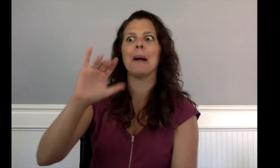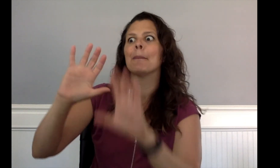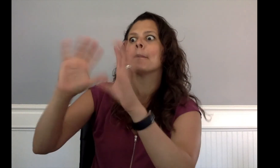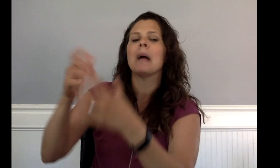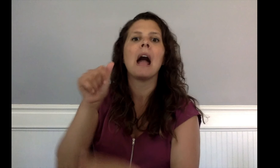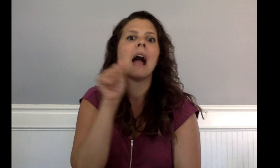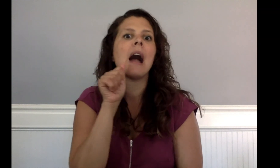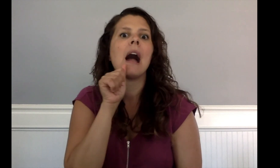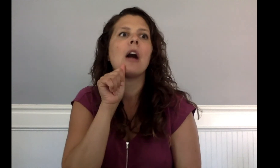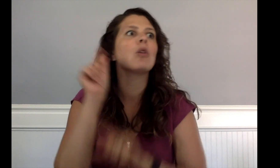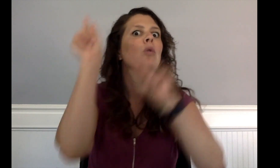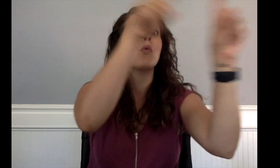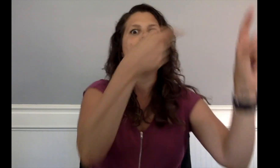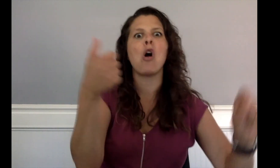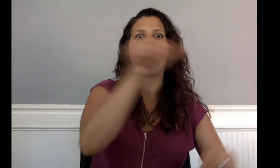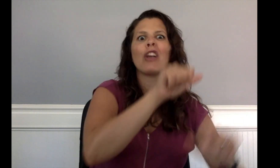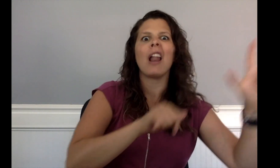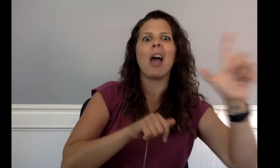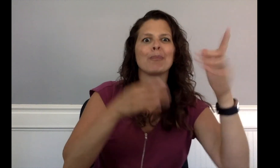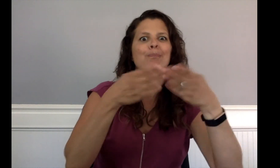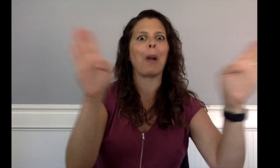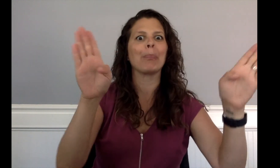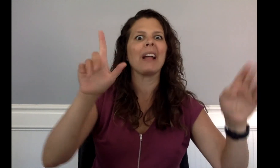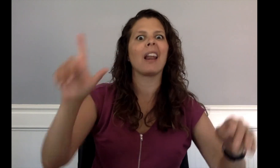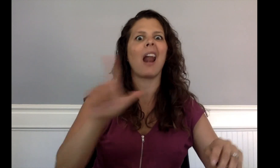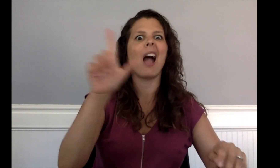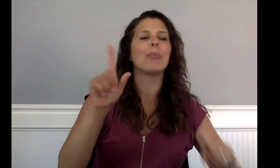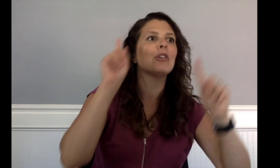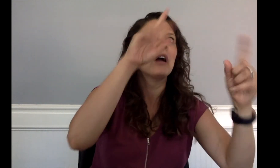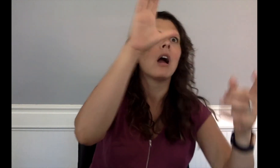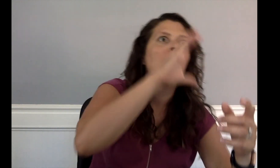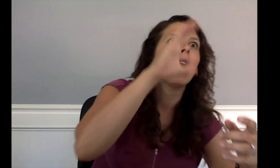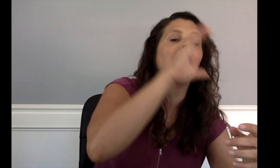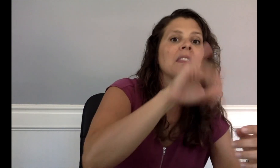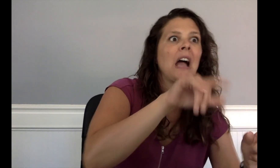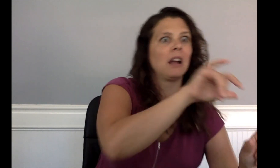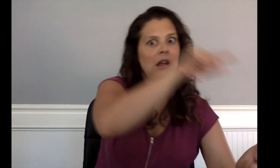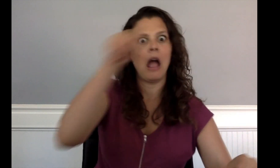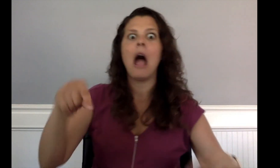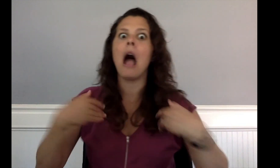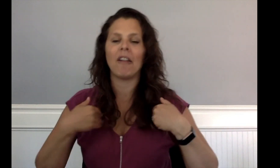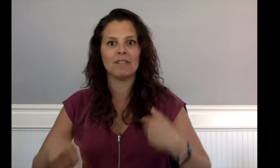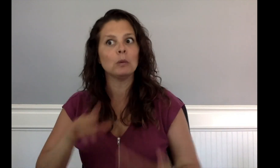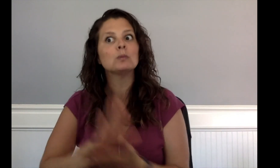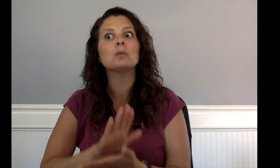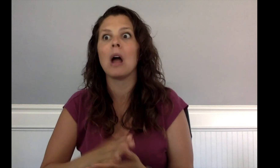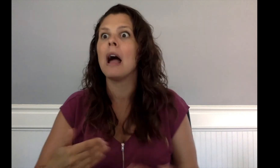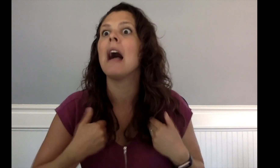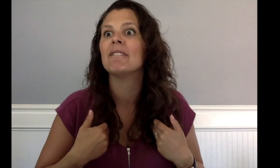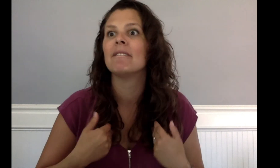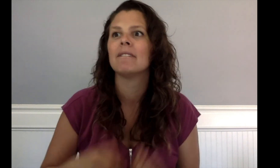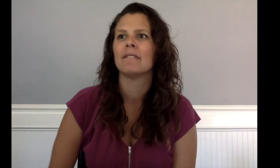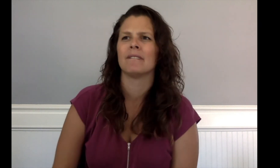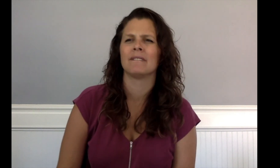our library—the same section Aggie went to in the village library."